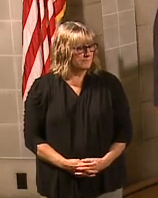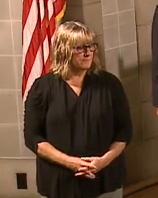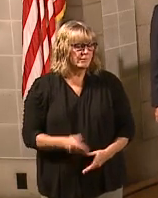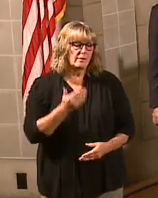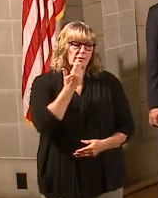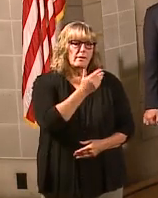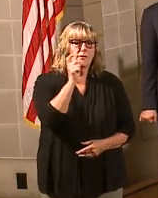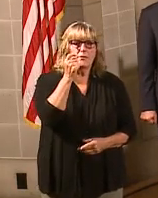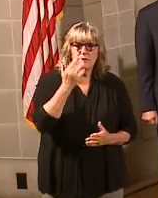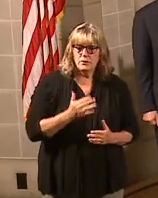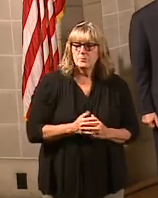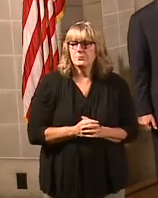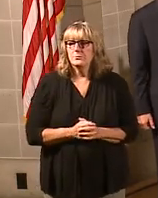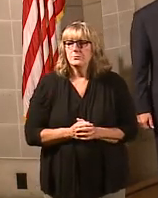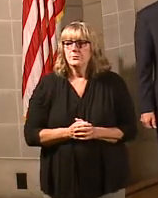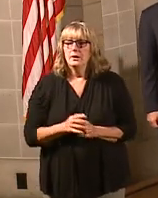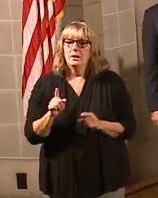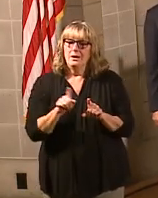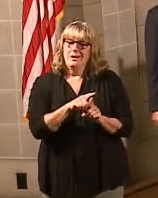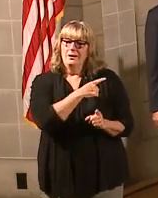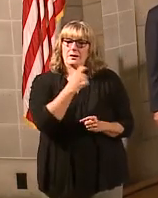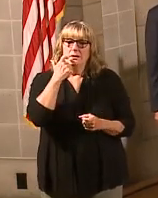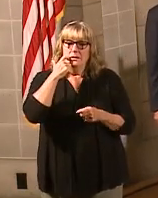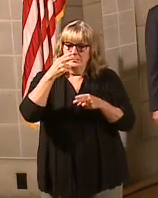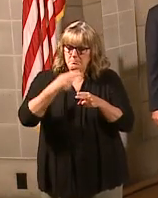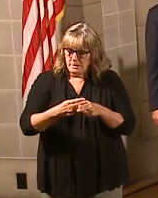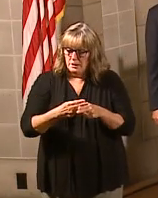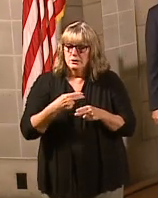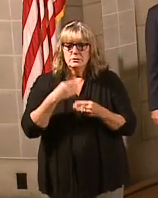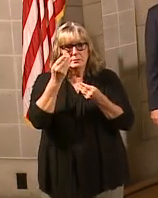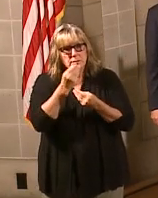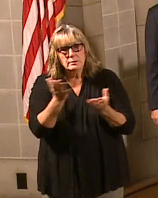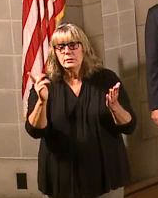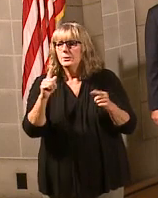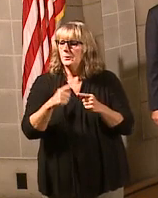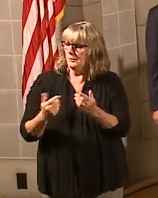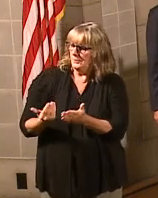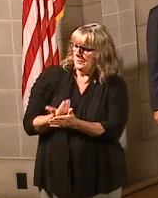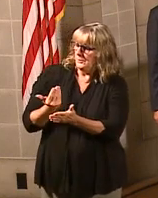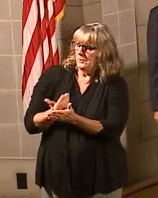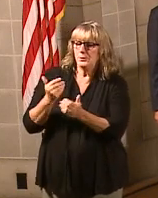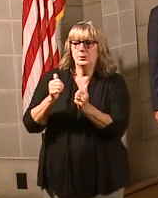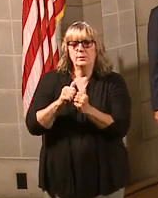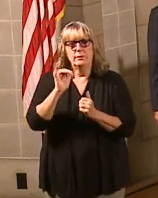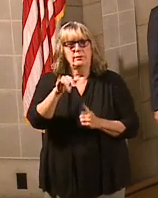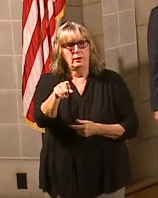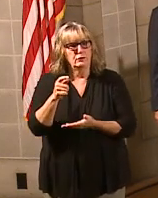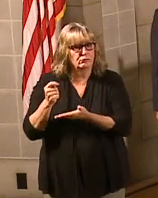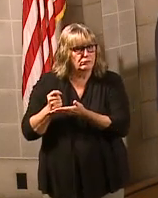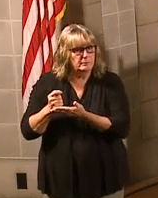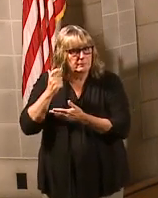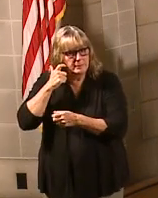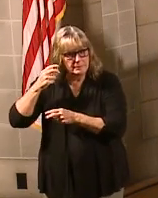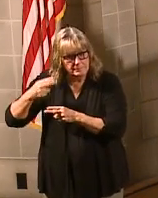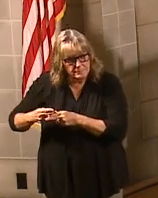SO WITH THAT, DR. ANTONE?